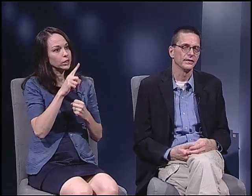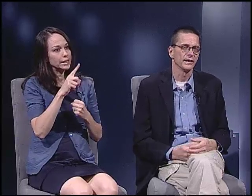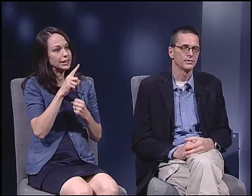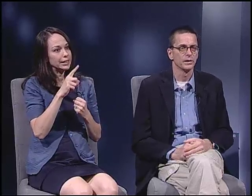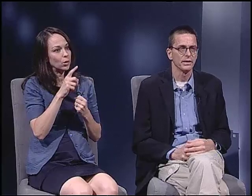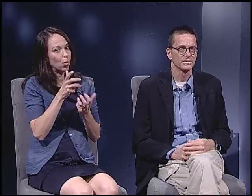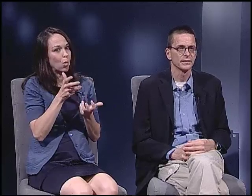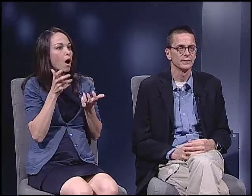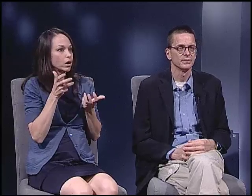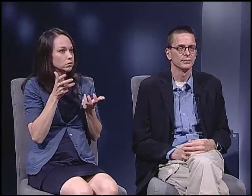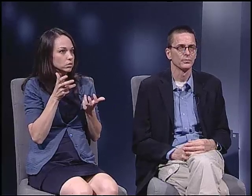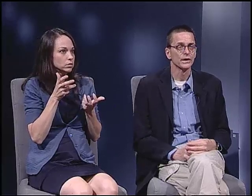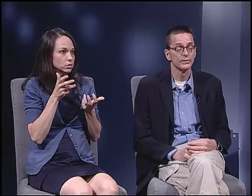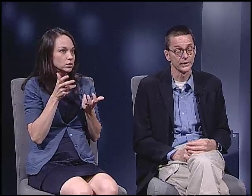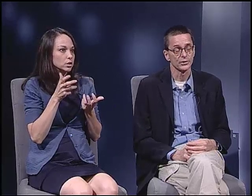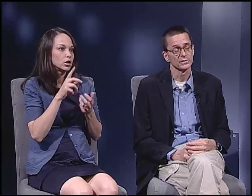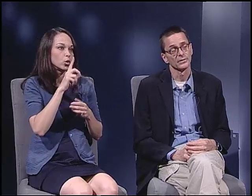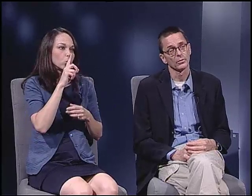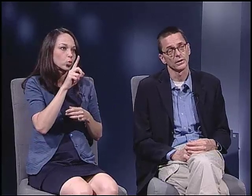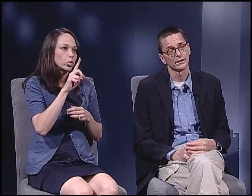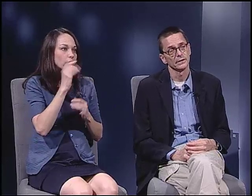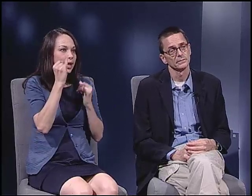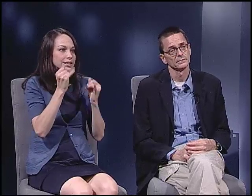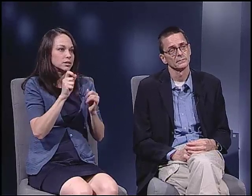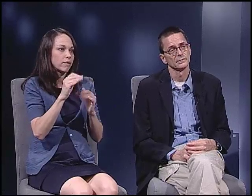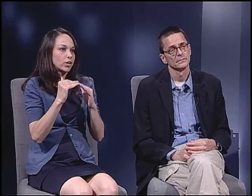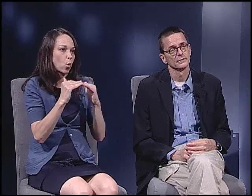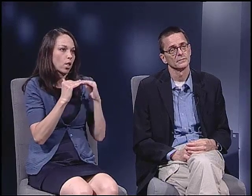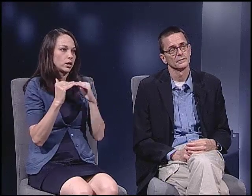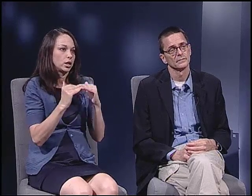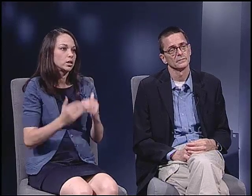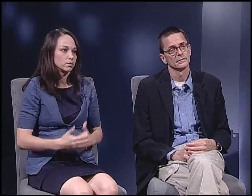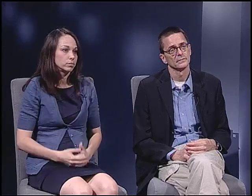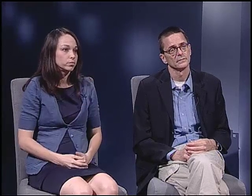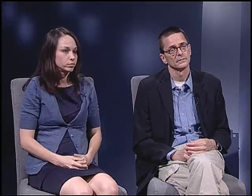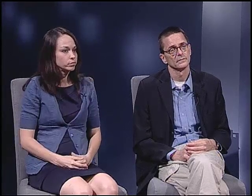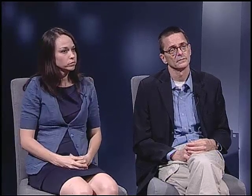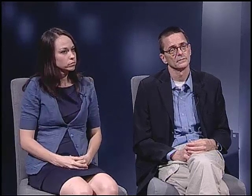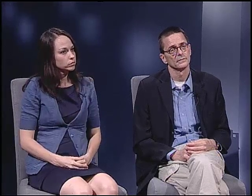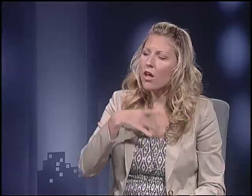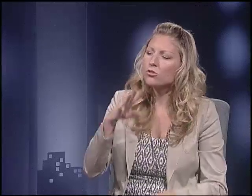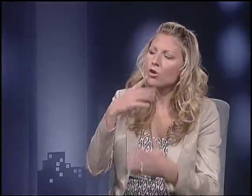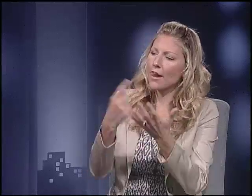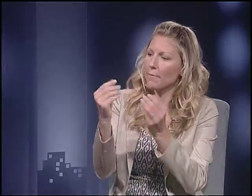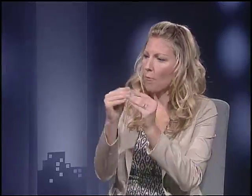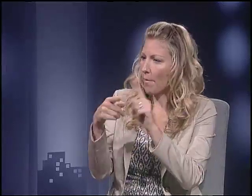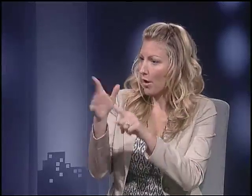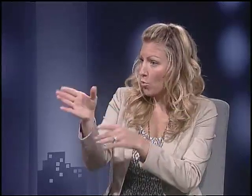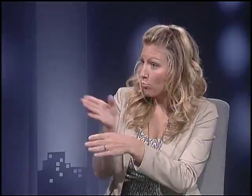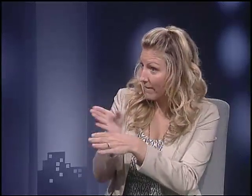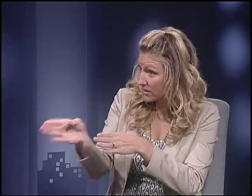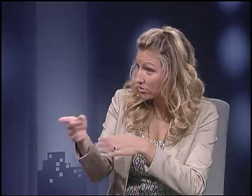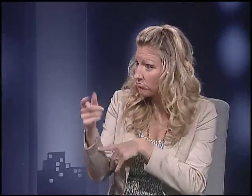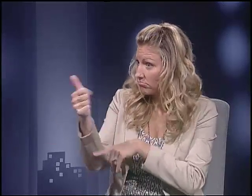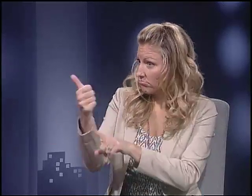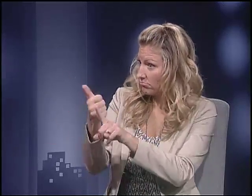that is one based on real notions of equality. I like to talk a little bit more now